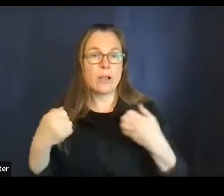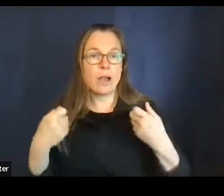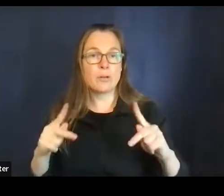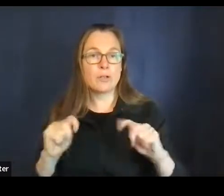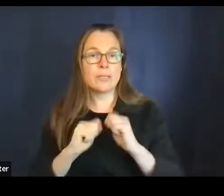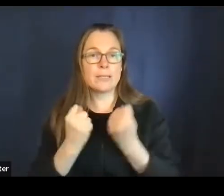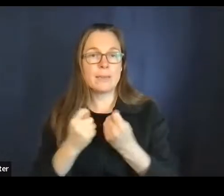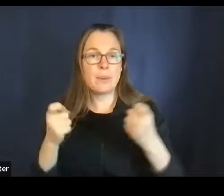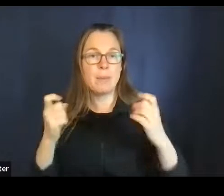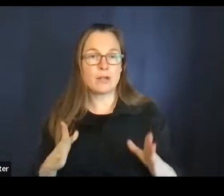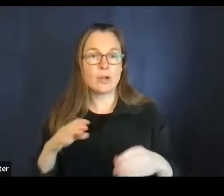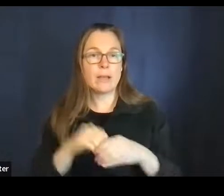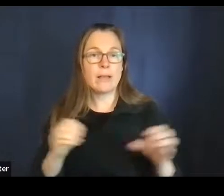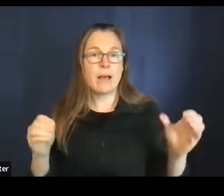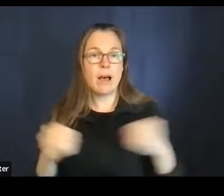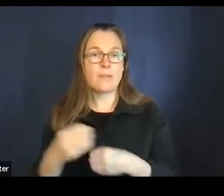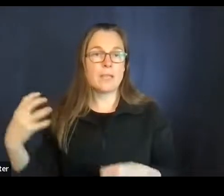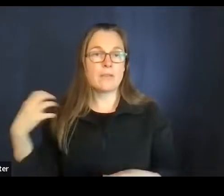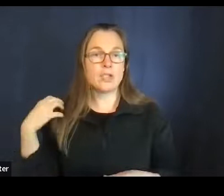in the Office of the Chief Administrative Officer.